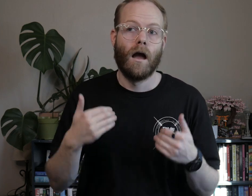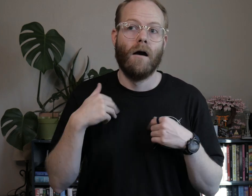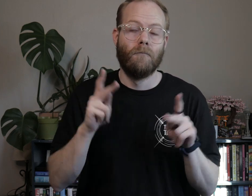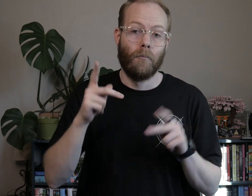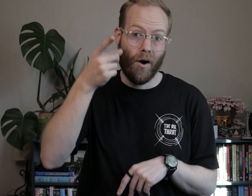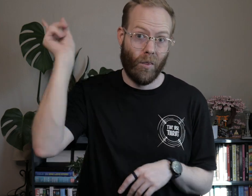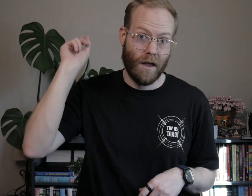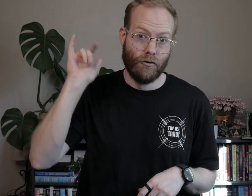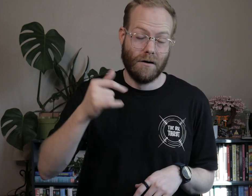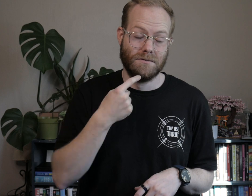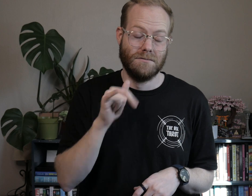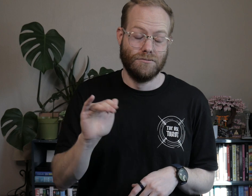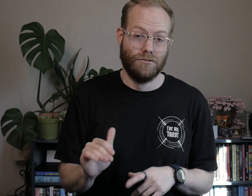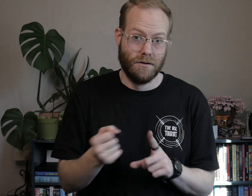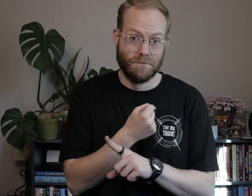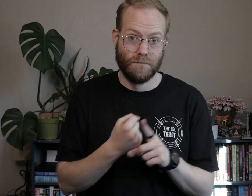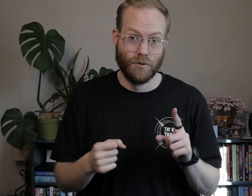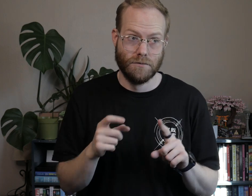There are people out there who say that’s child abuse,